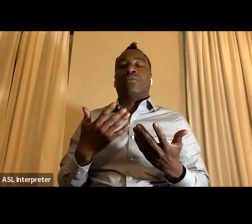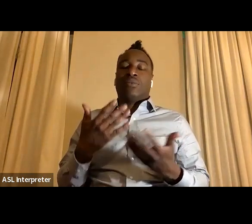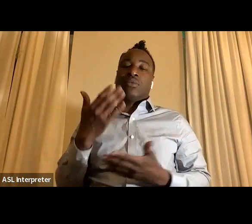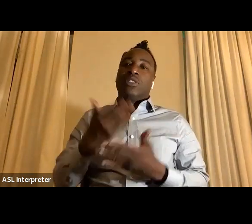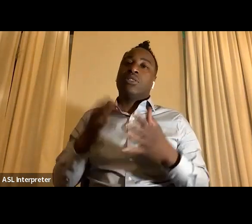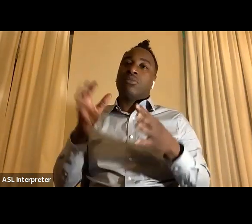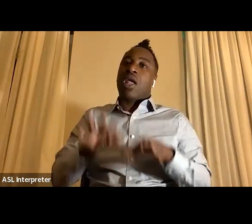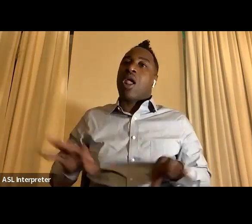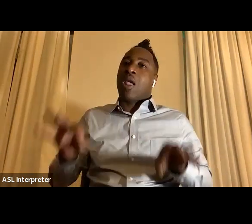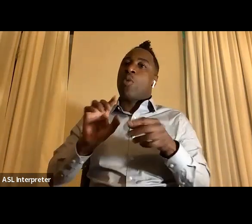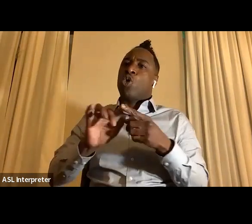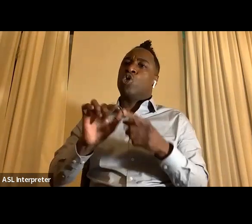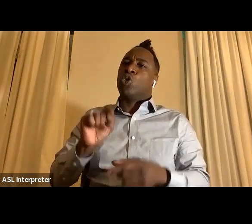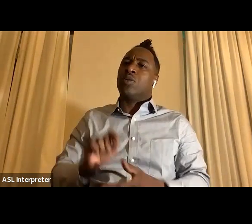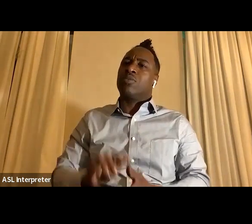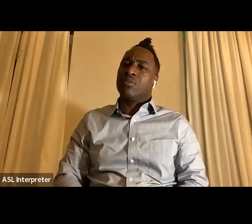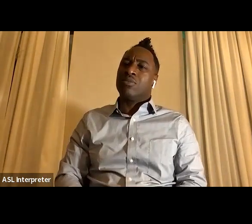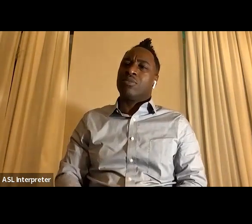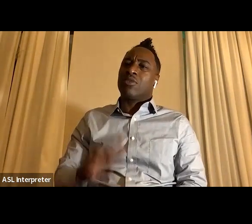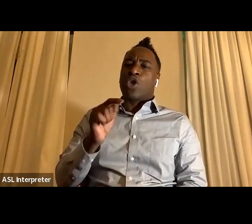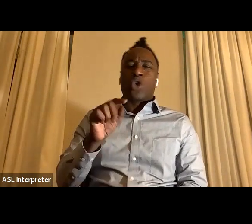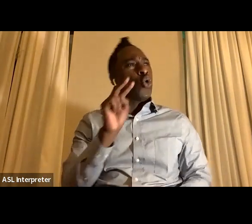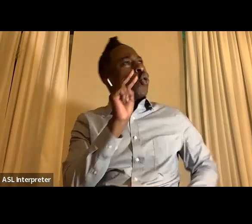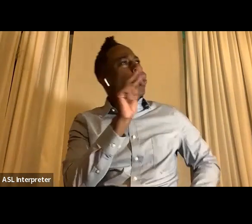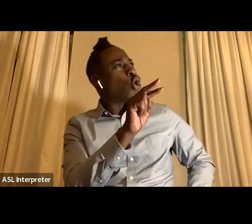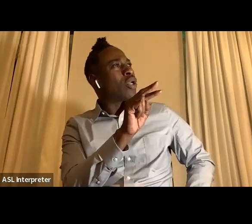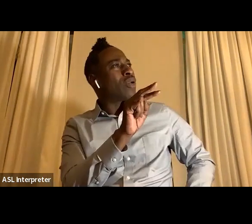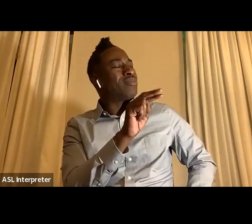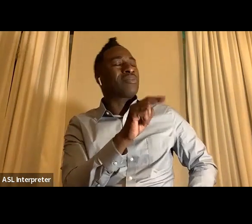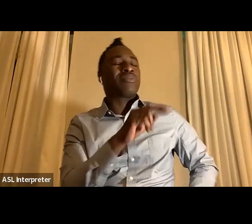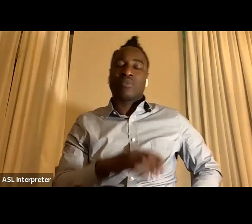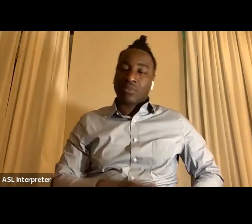You know, you look at it and even then it's there's a story,